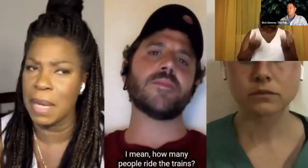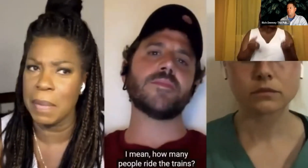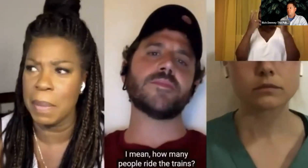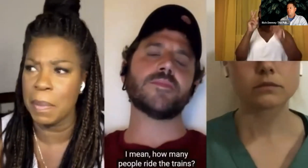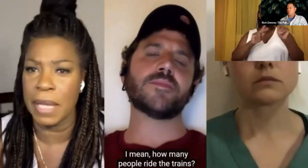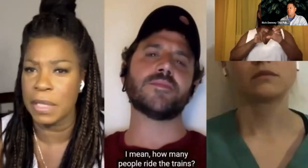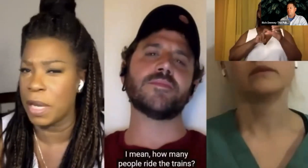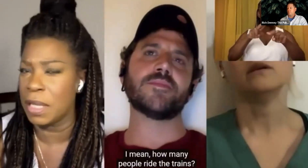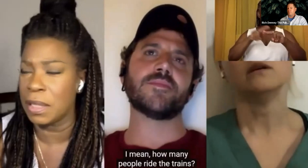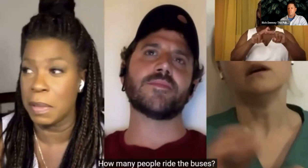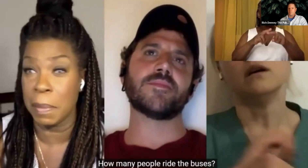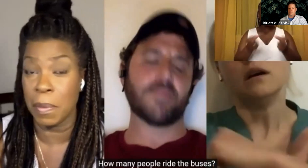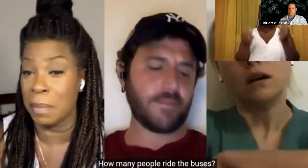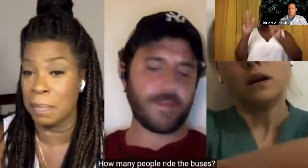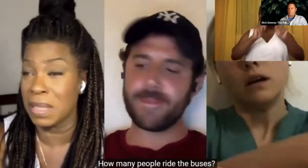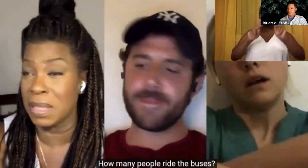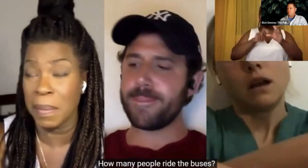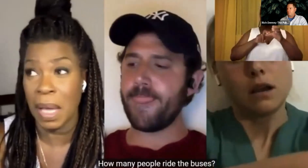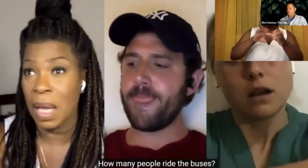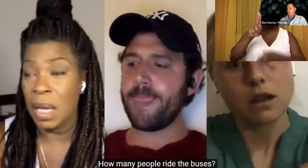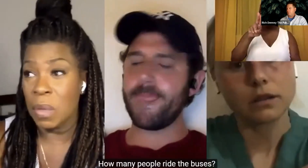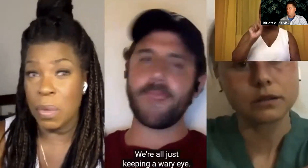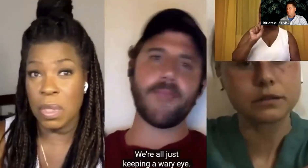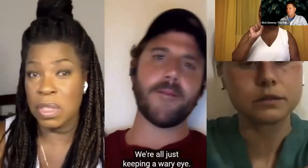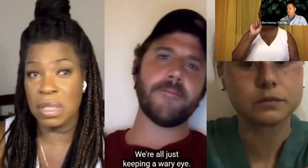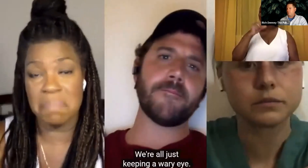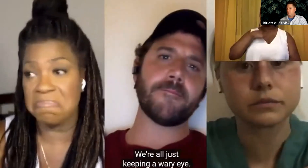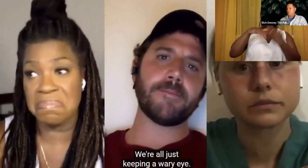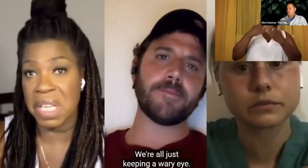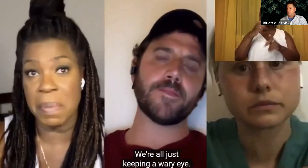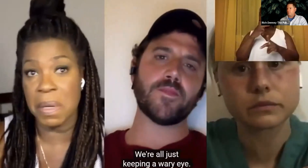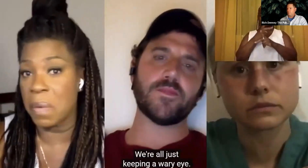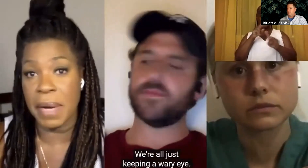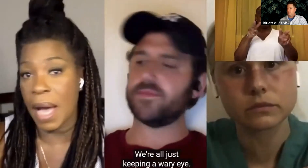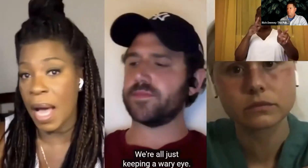many people ride the trains? How many people ride the buses? We're all just keeping a wary eye.